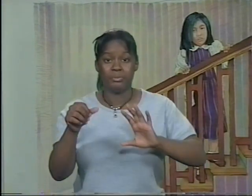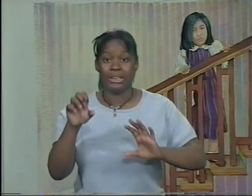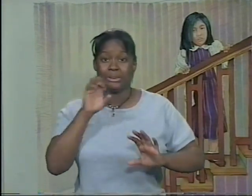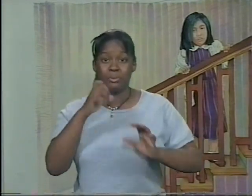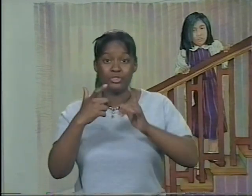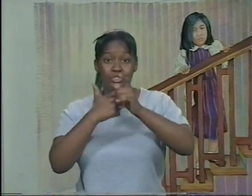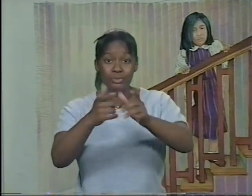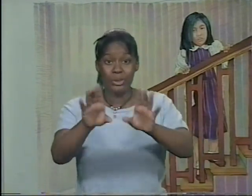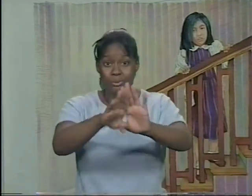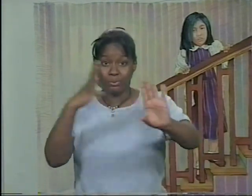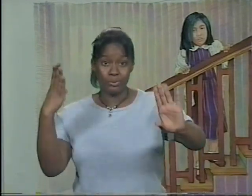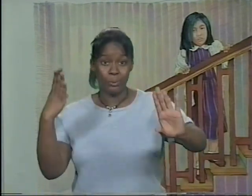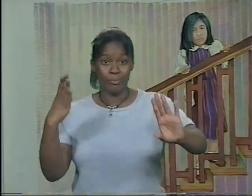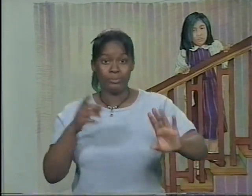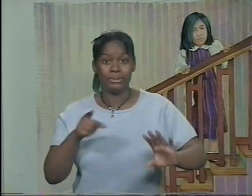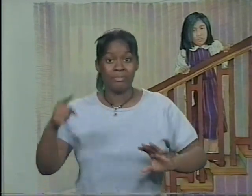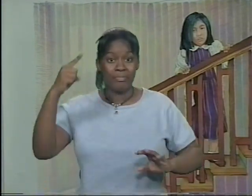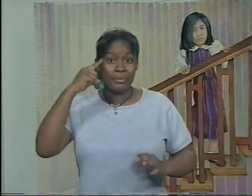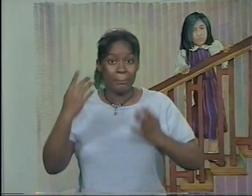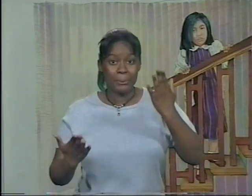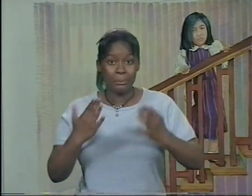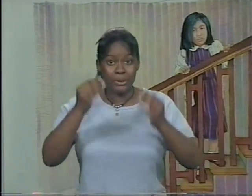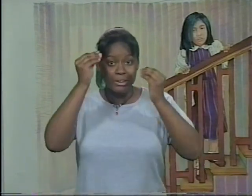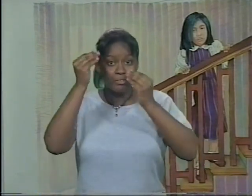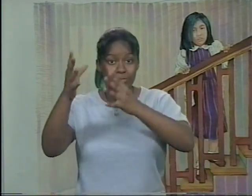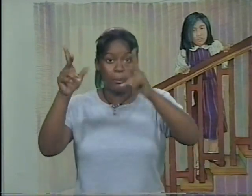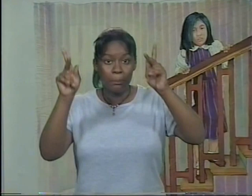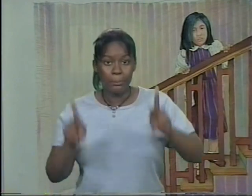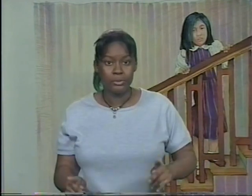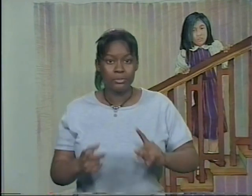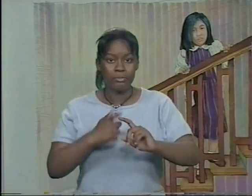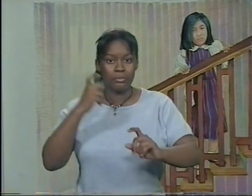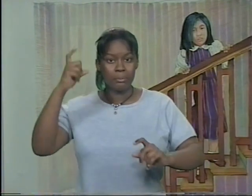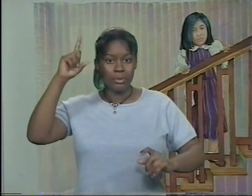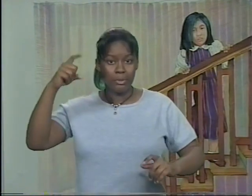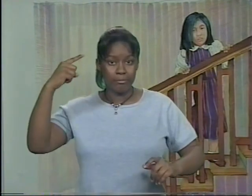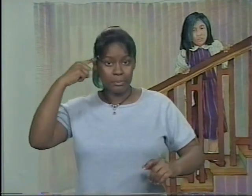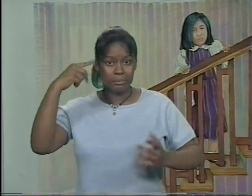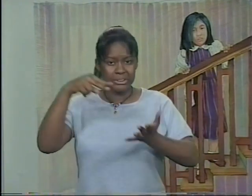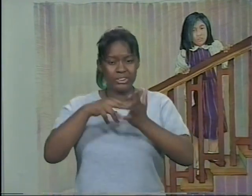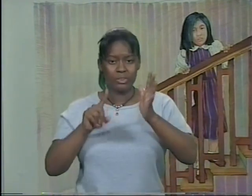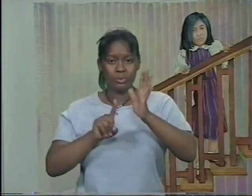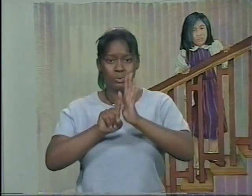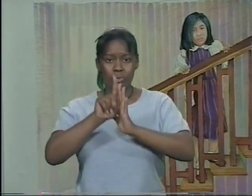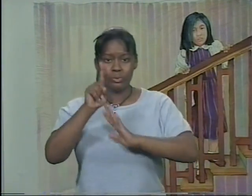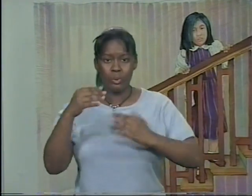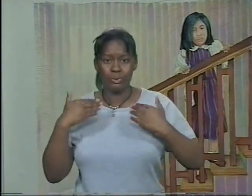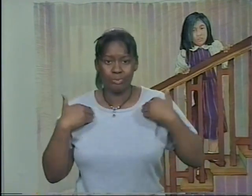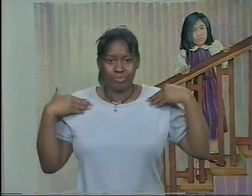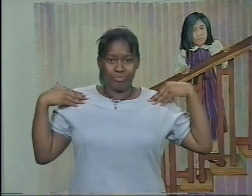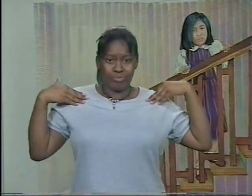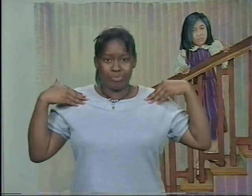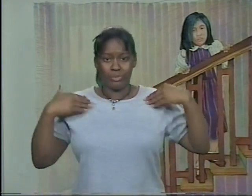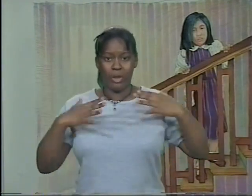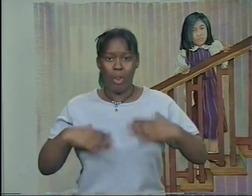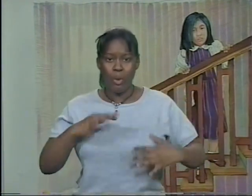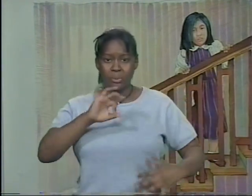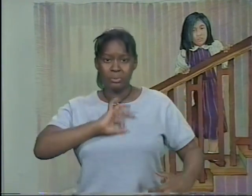Emi ran to the door when she heard the doorbell. Maybe, she thought, a messenger from the government would be standing there, tall and